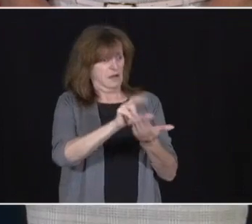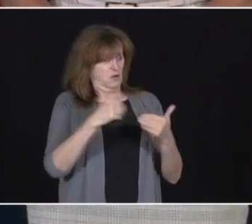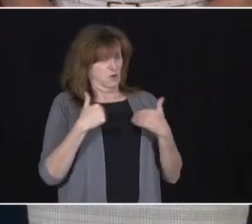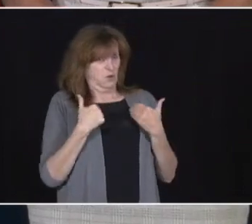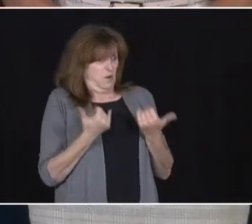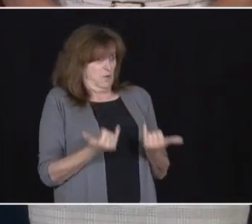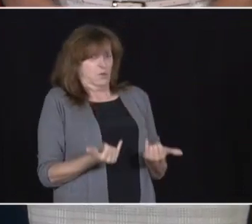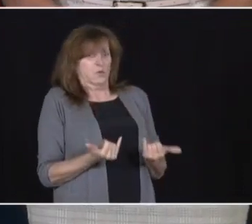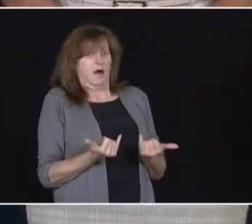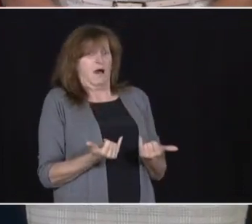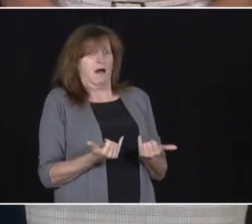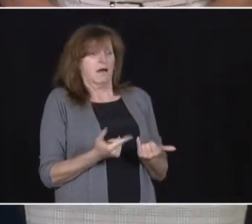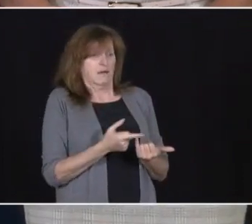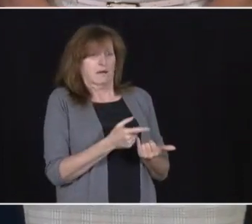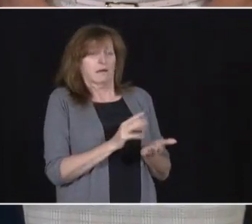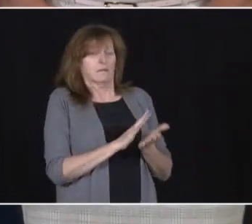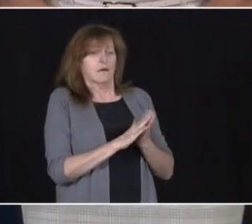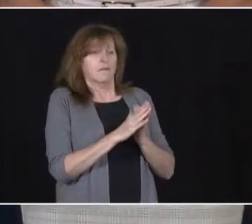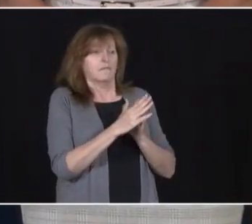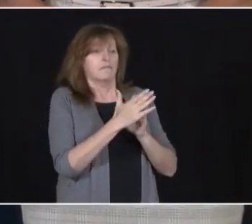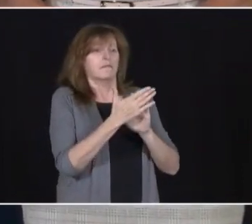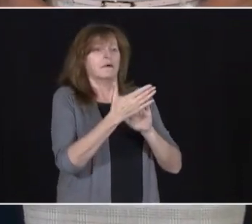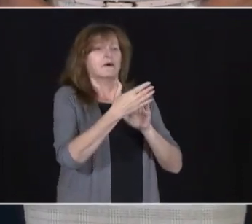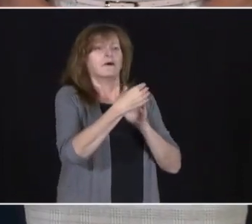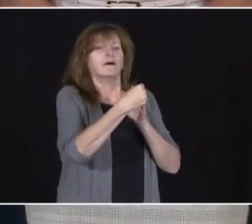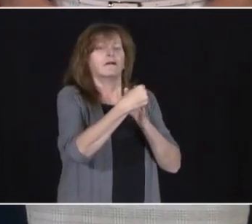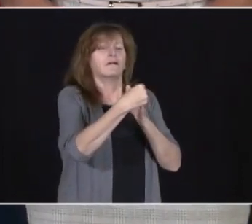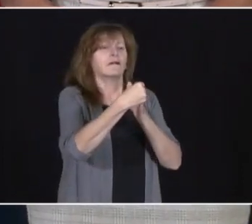they can build a better tomorrow. Thank you and God bless the people of Ontario.